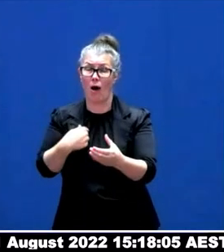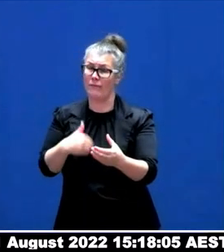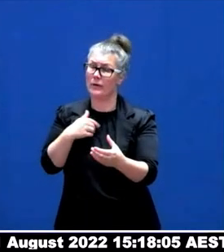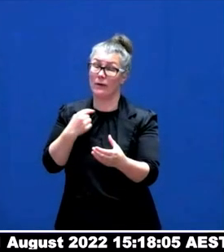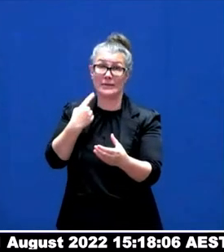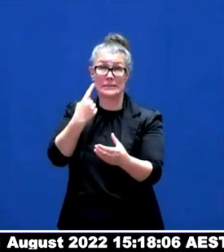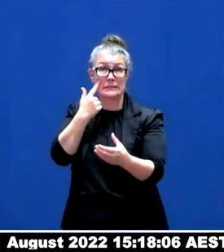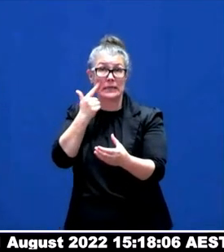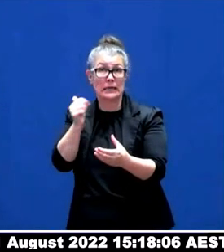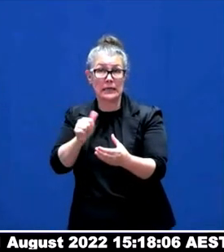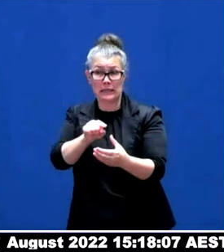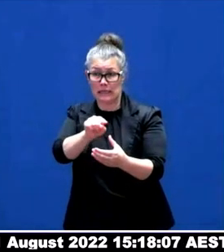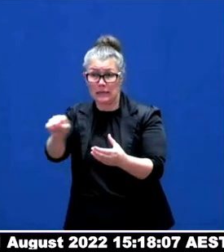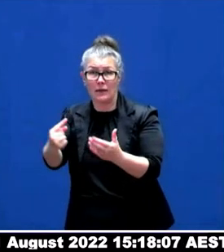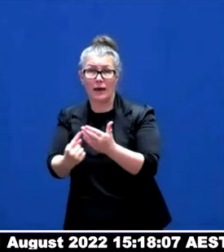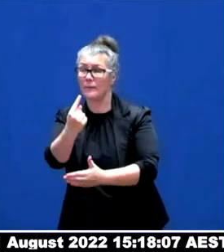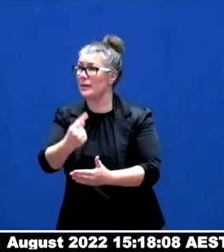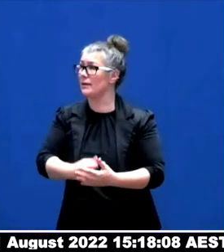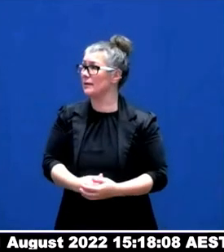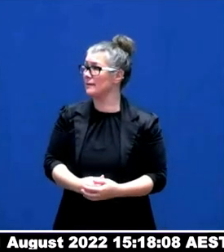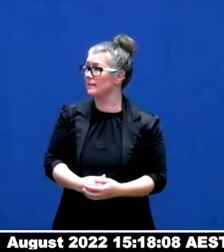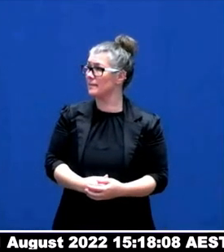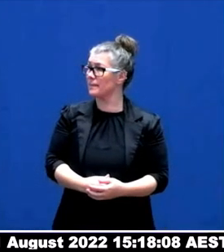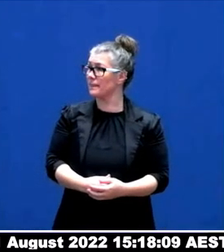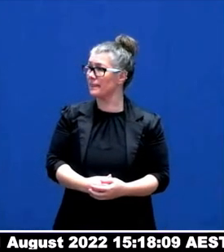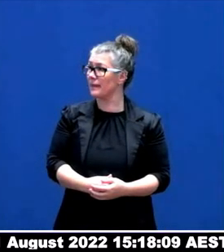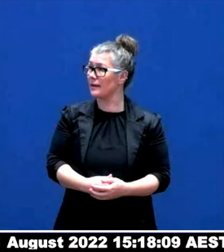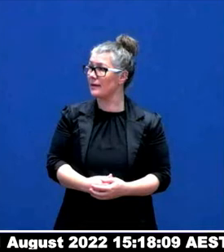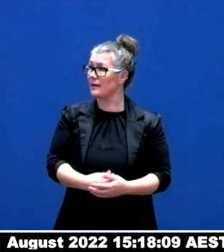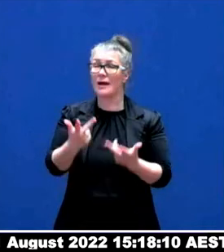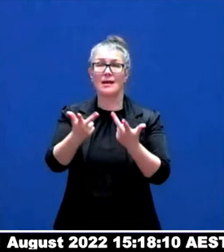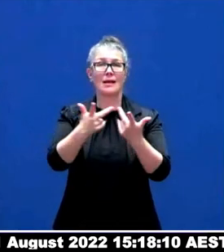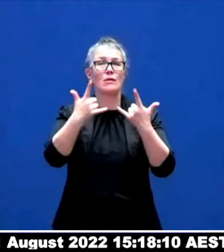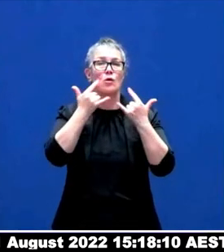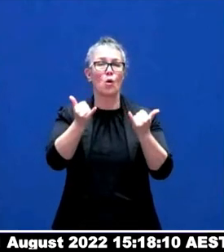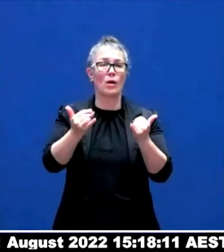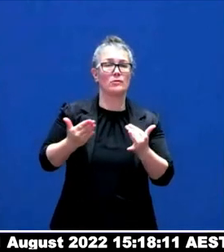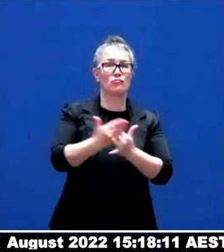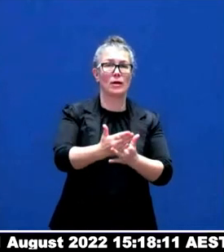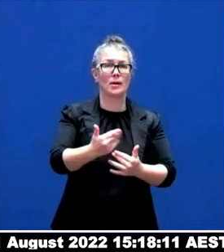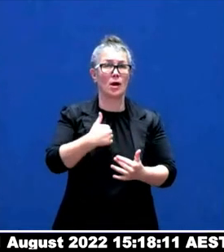: Can I just interrupt. Yes. >>: I'm not sure whether this witness can give that assurance